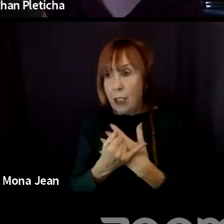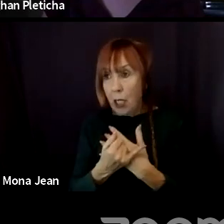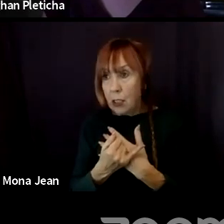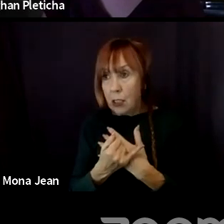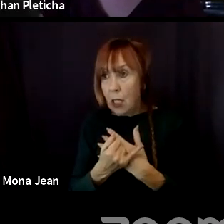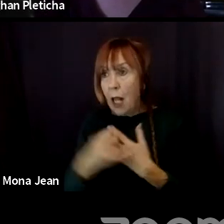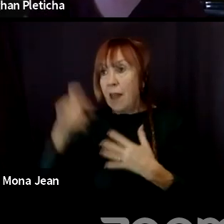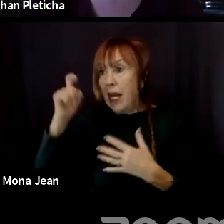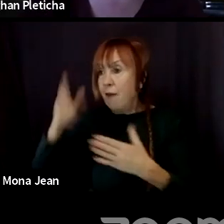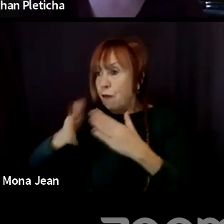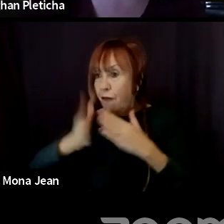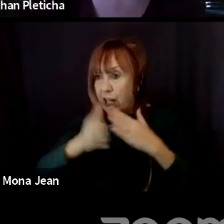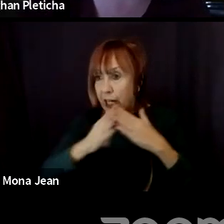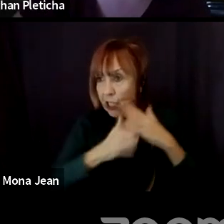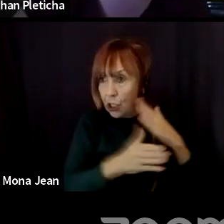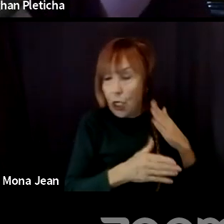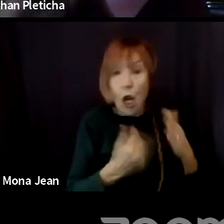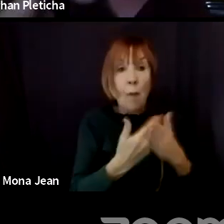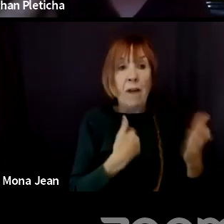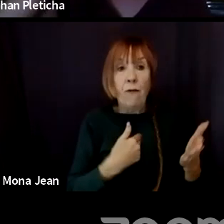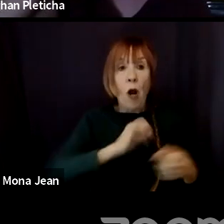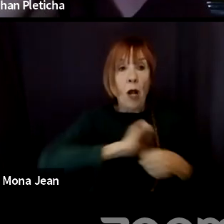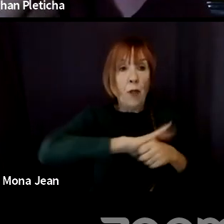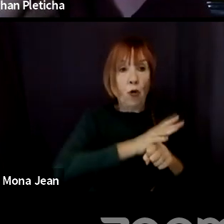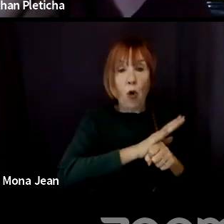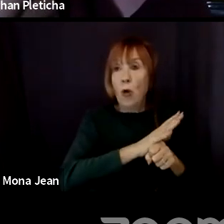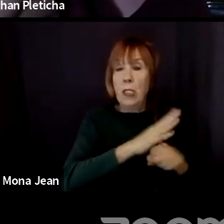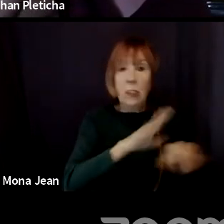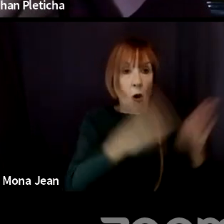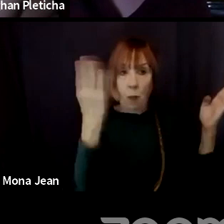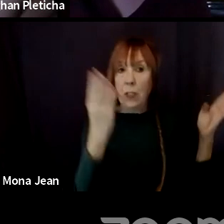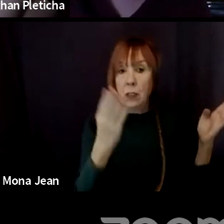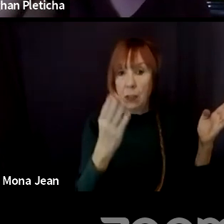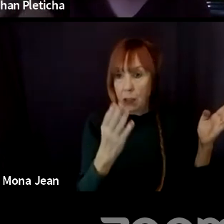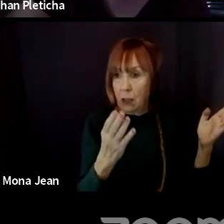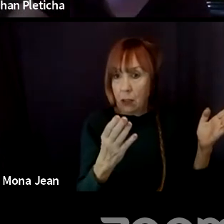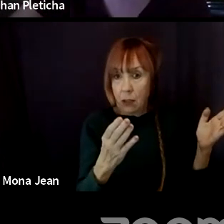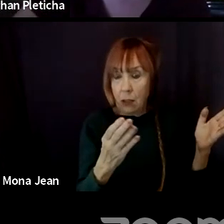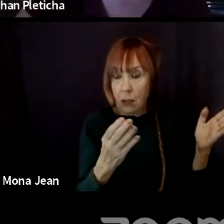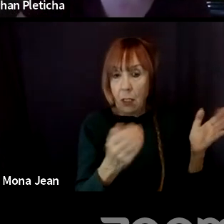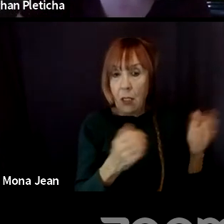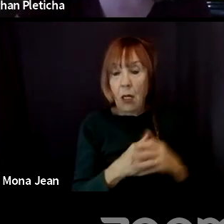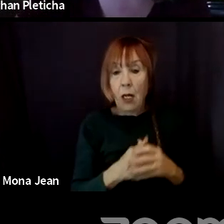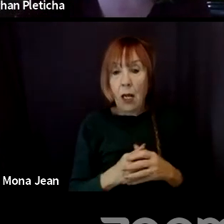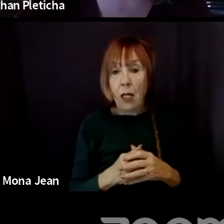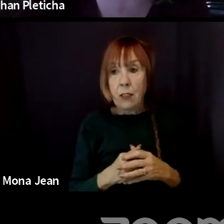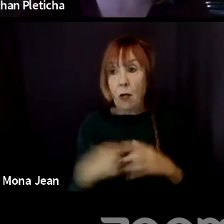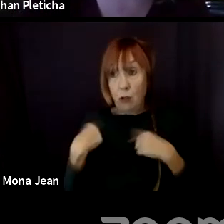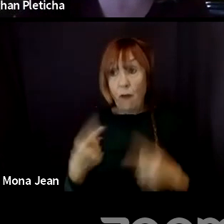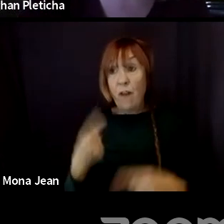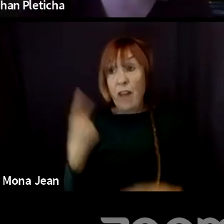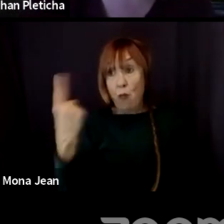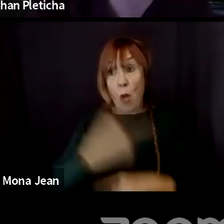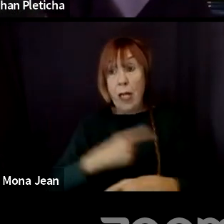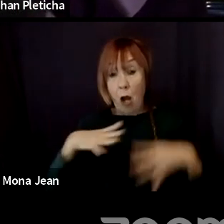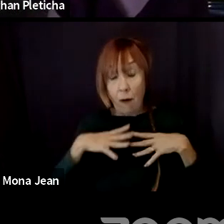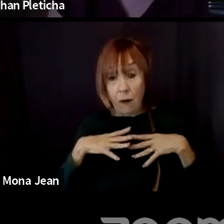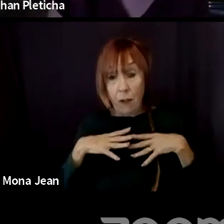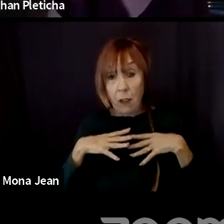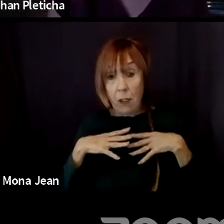so they got to be written, they got to be pitched, they got to be, so I have I've had one day off since it's, Monday I'll be here.